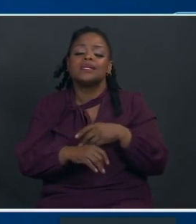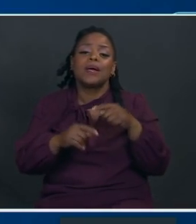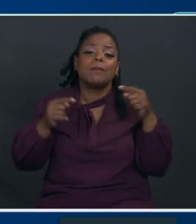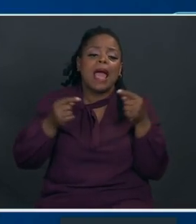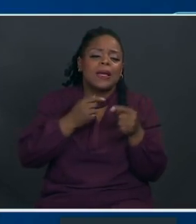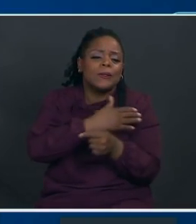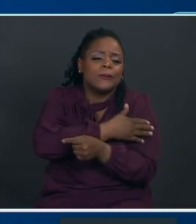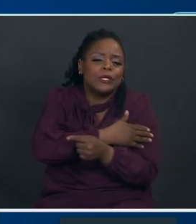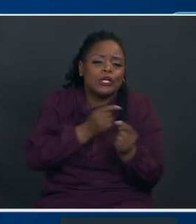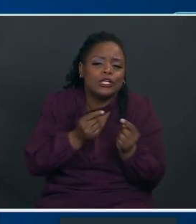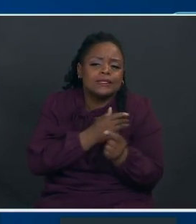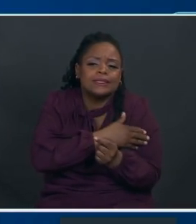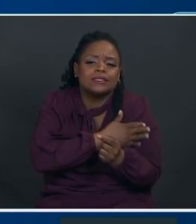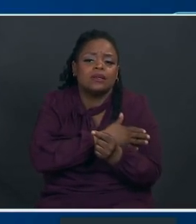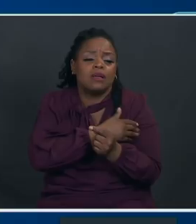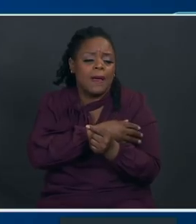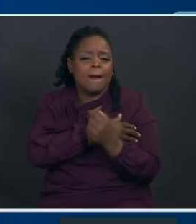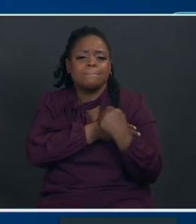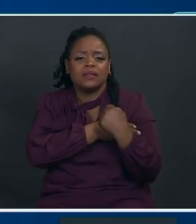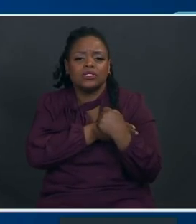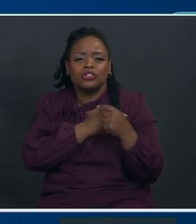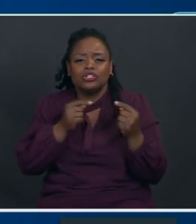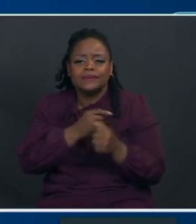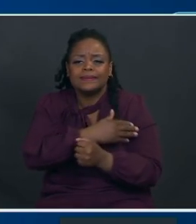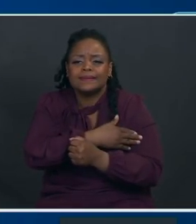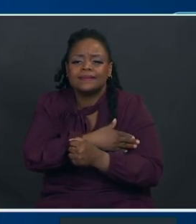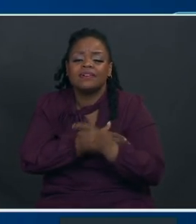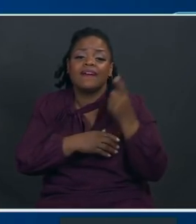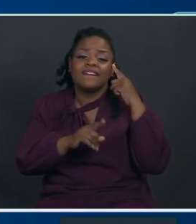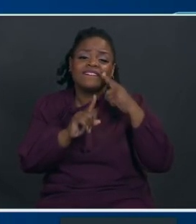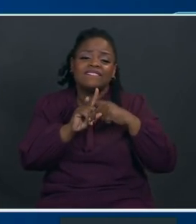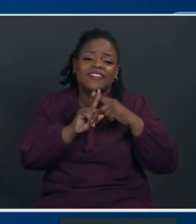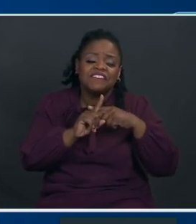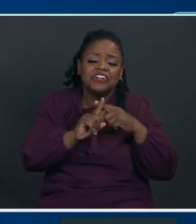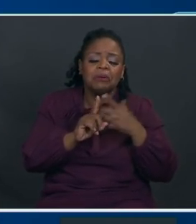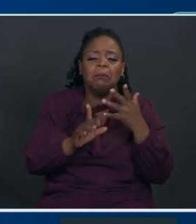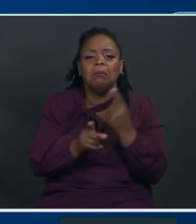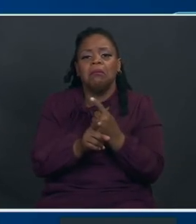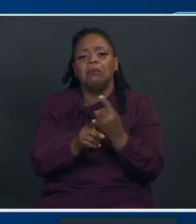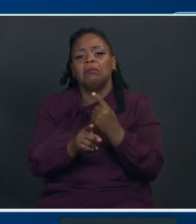These are all normal and expected part of getting the vaccine, especially the second dose.